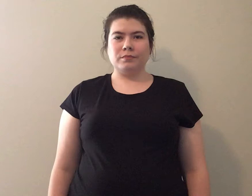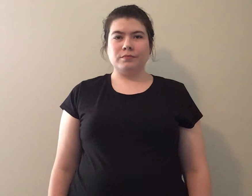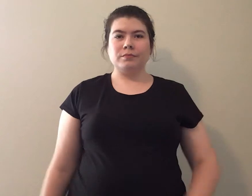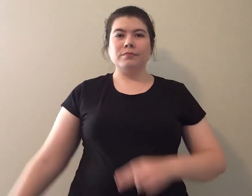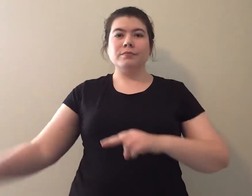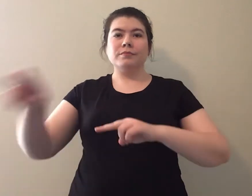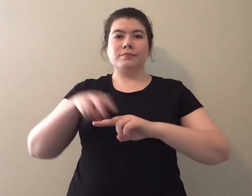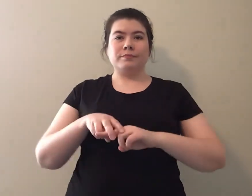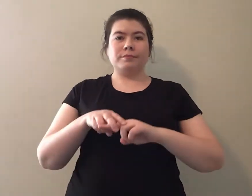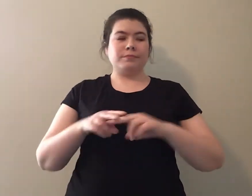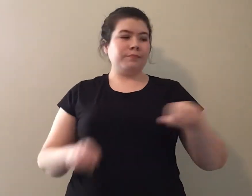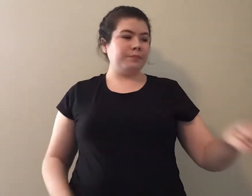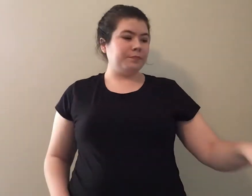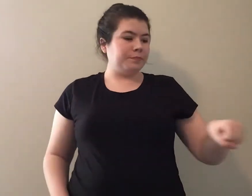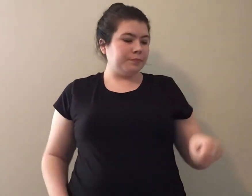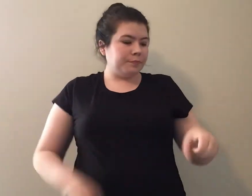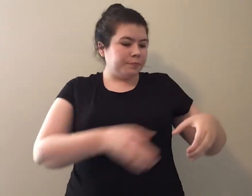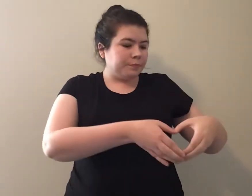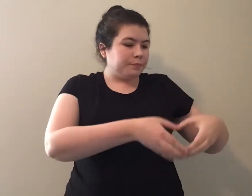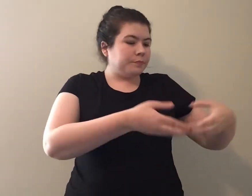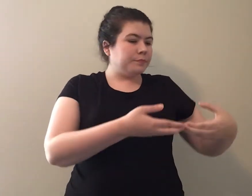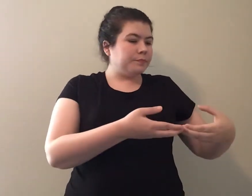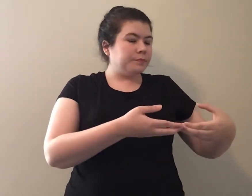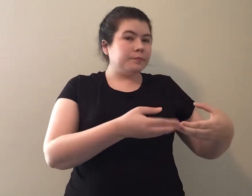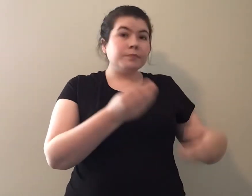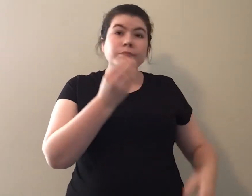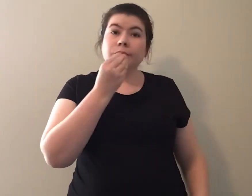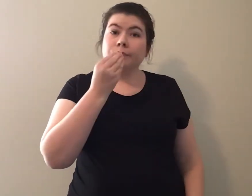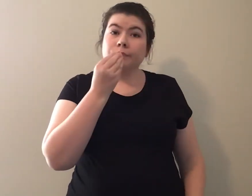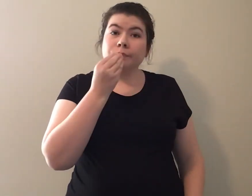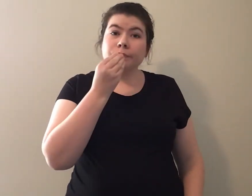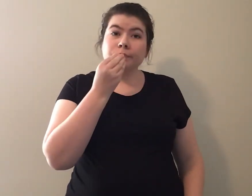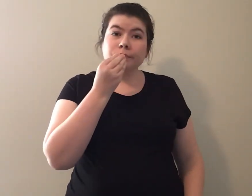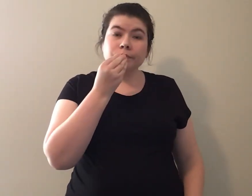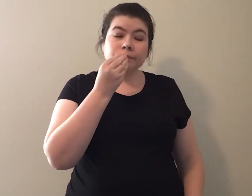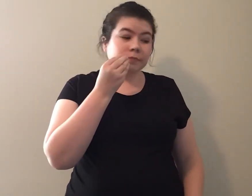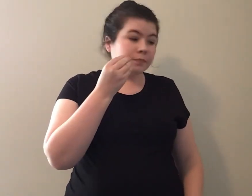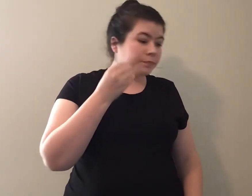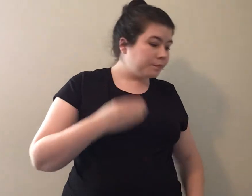The lumber jack sat down and opened his lunchbox. He tried to decide what he wanted to eat.